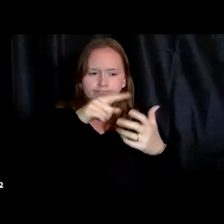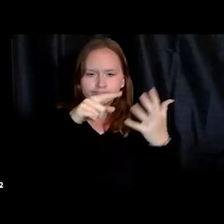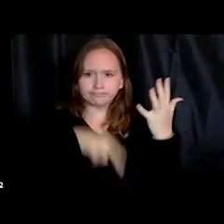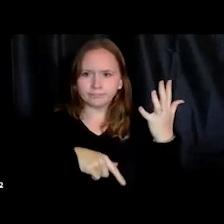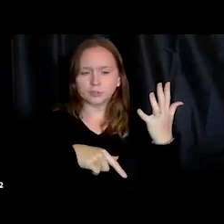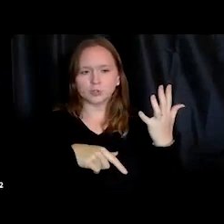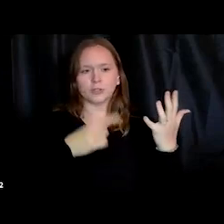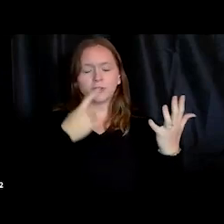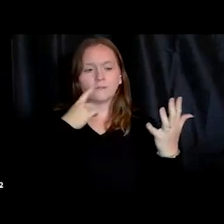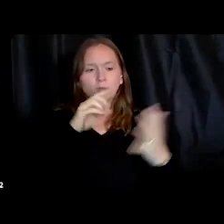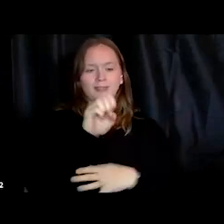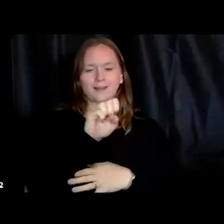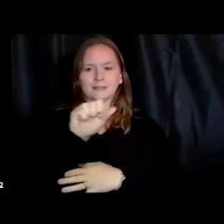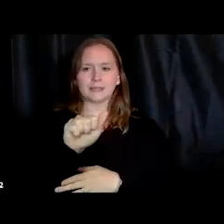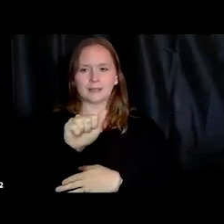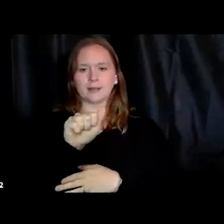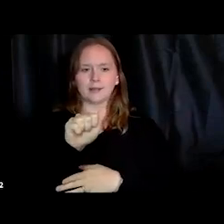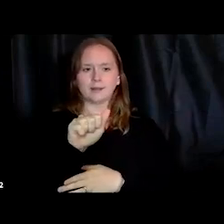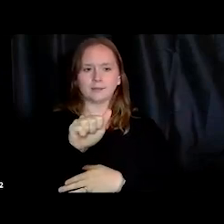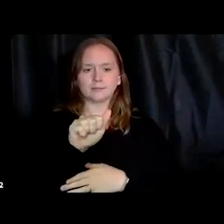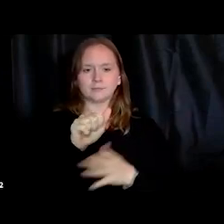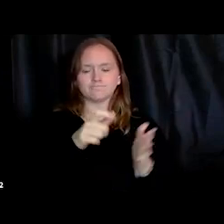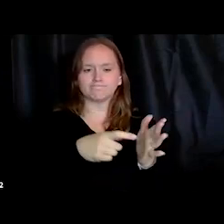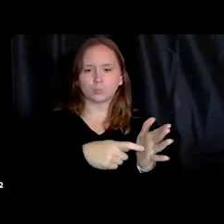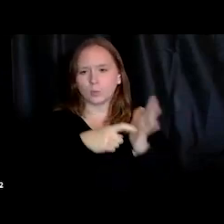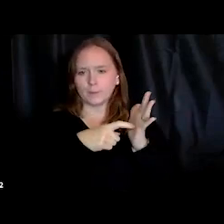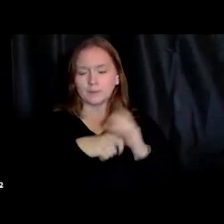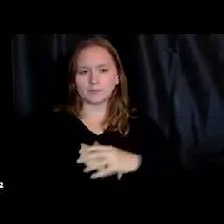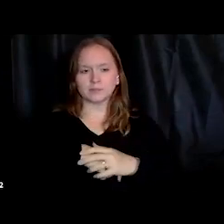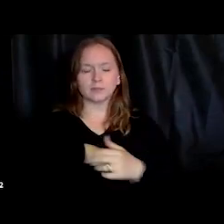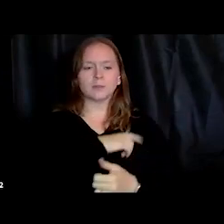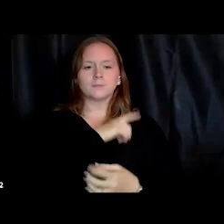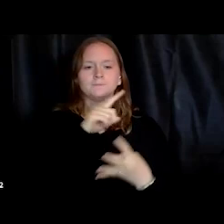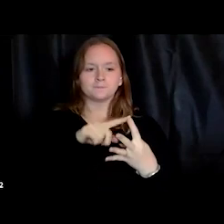of SSA's definition of disability. Then, we're going to look back